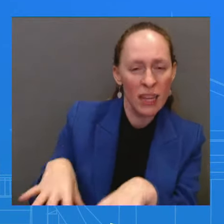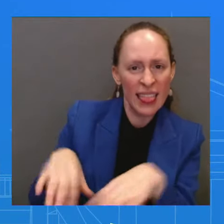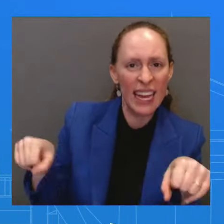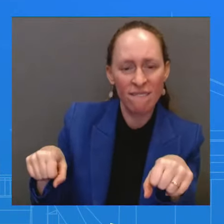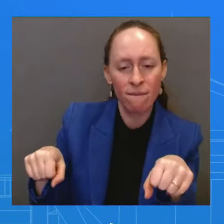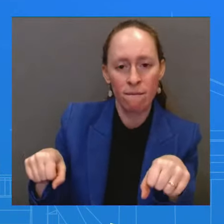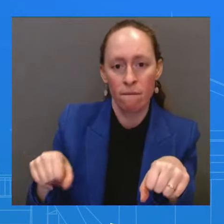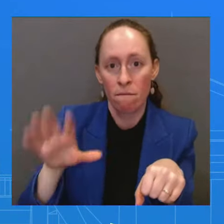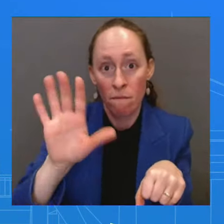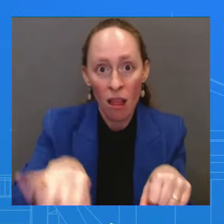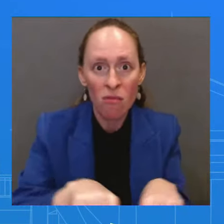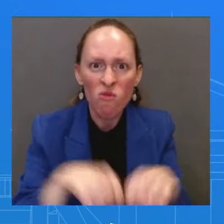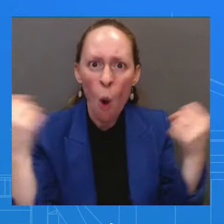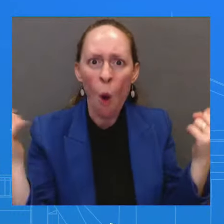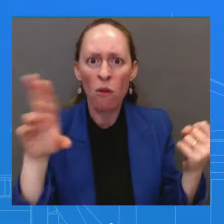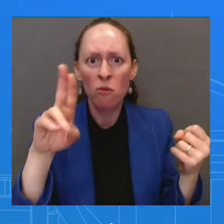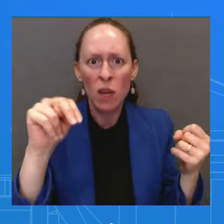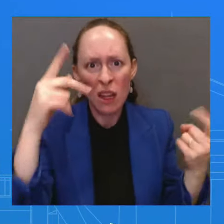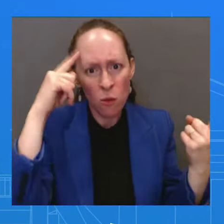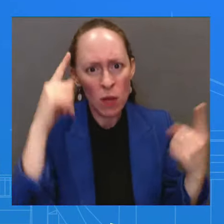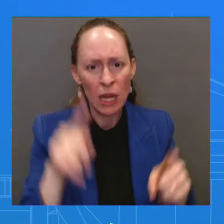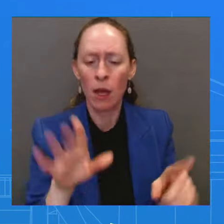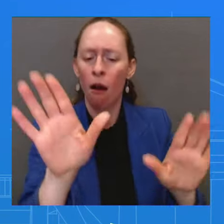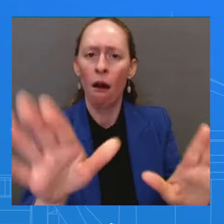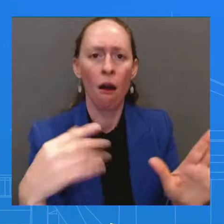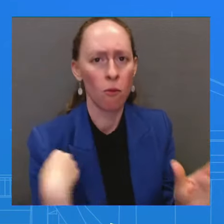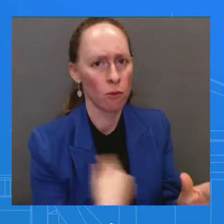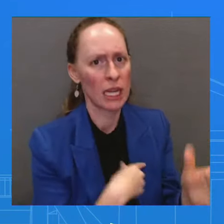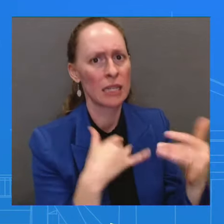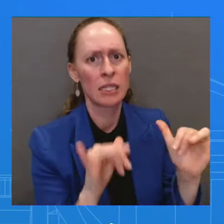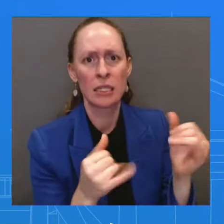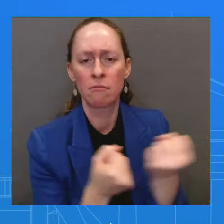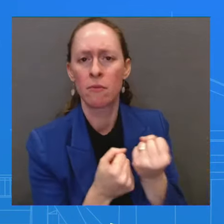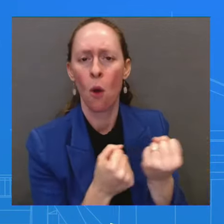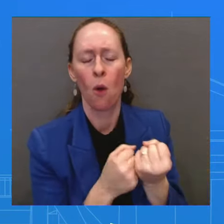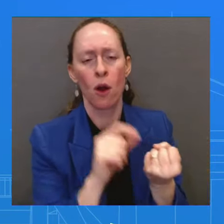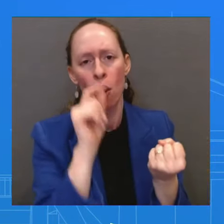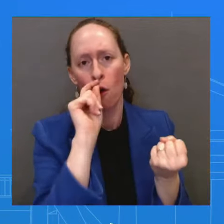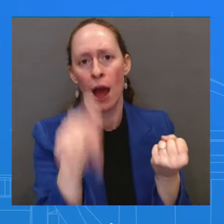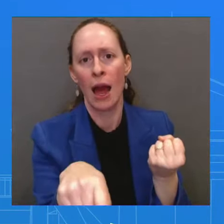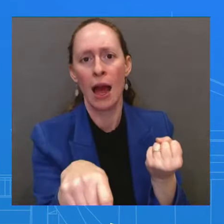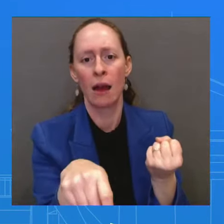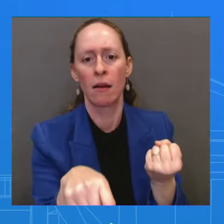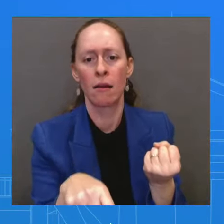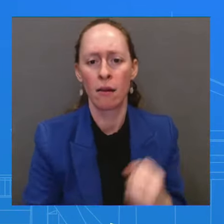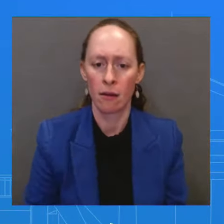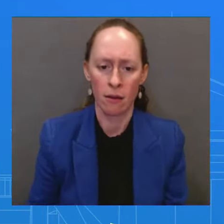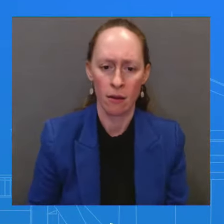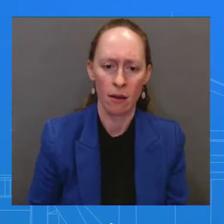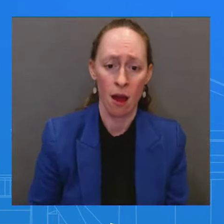in their fight for freedom against tyranny and to curb Iran's destabilizing activities in the region and beyond.